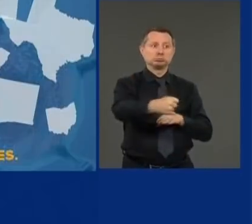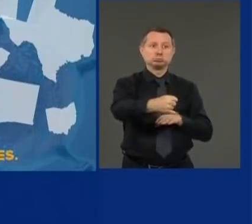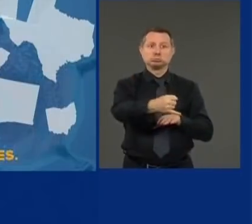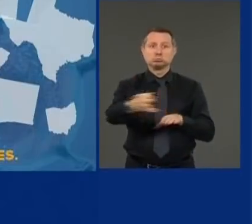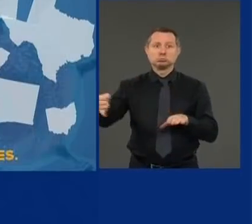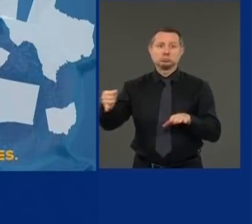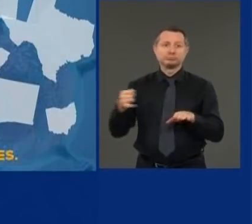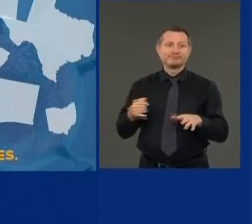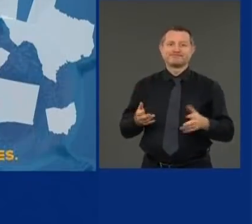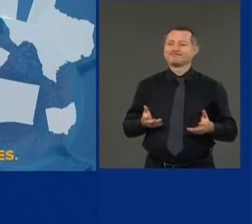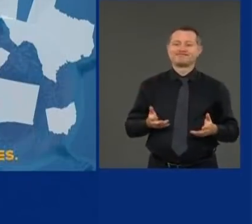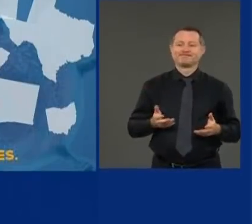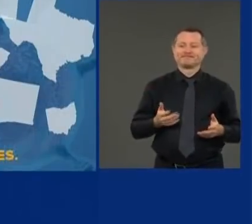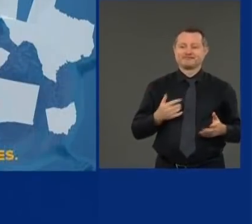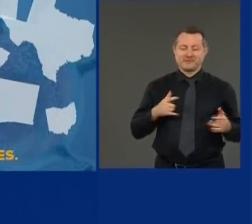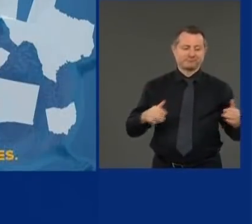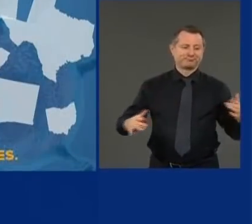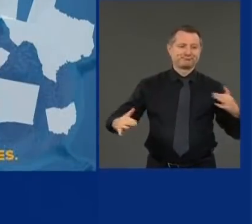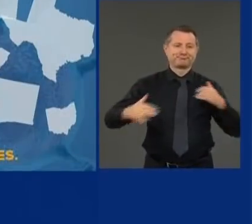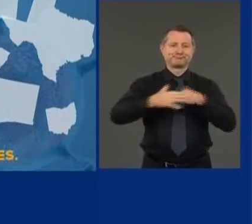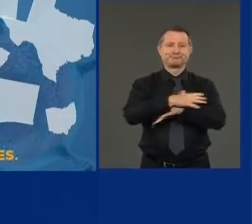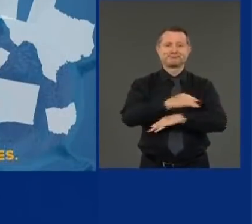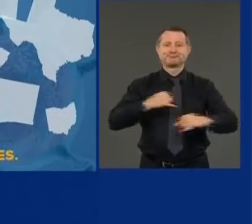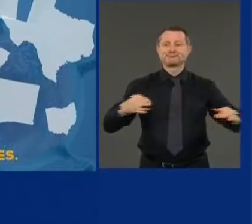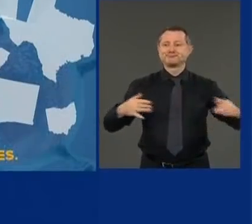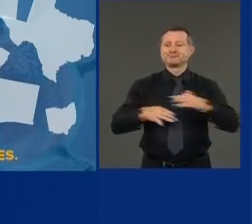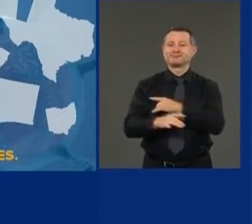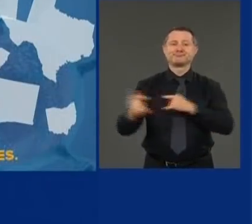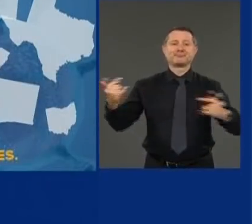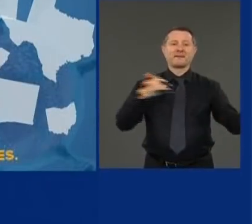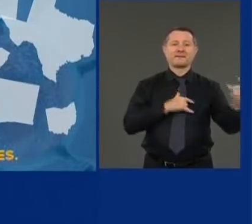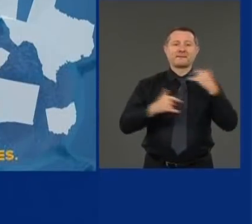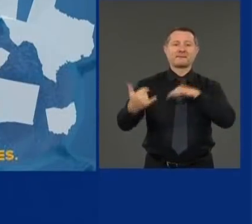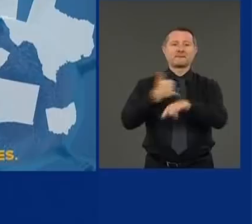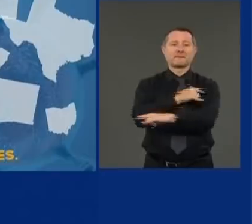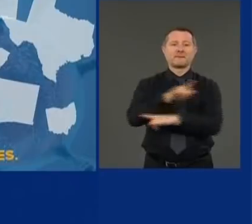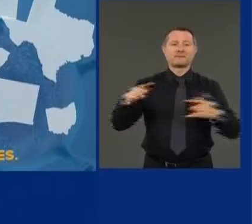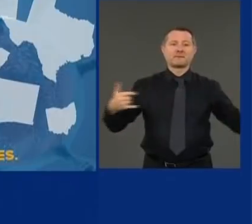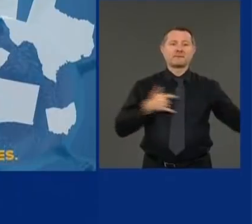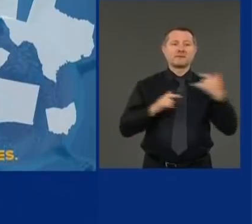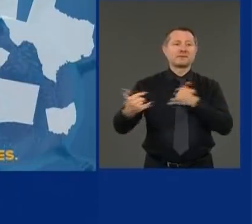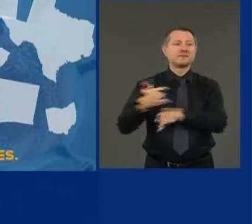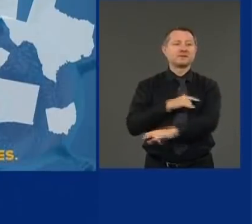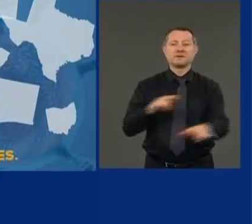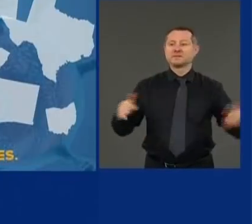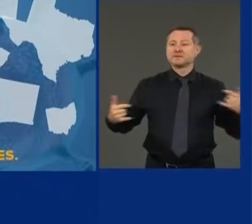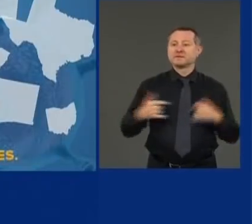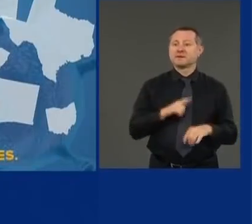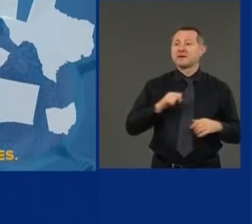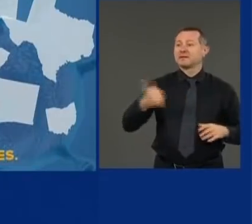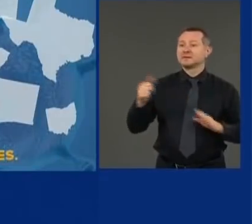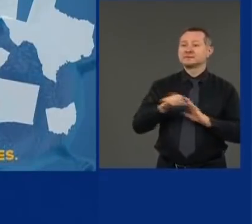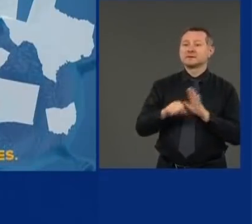TO HAVE. WE CAN'T PROTECT OURSELVES AS AN ISLAND BECAUSE WE'RE NOT.